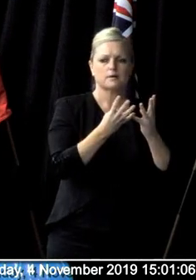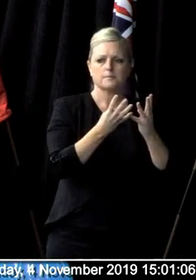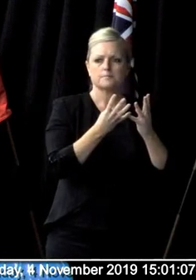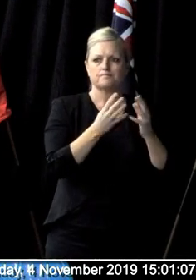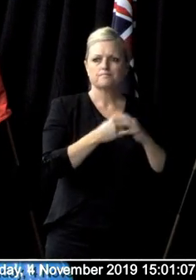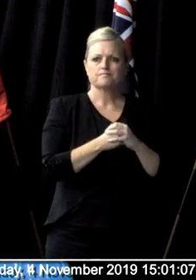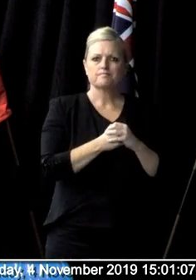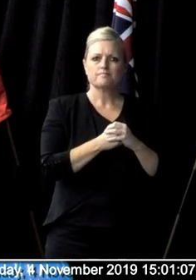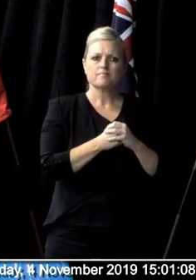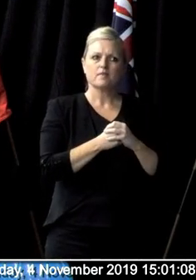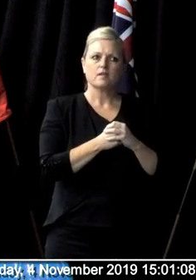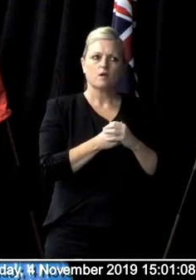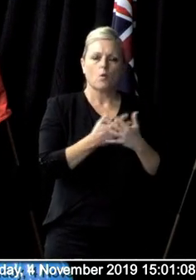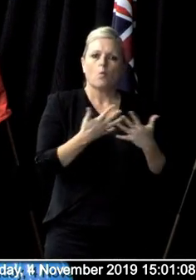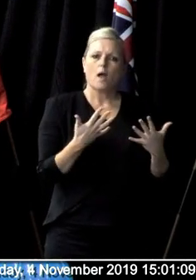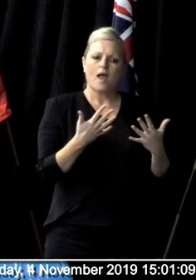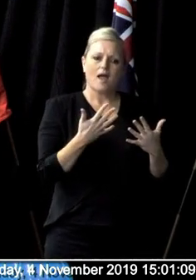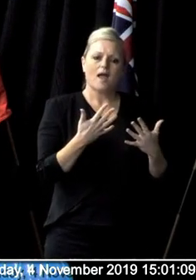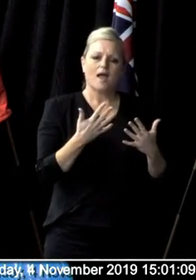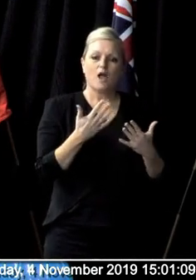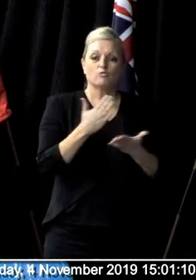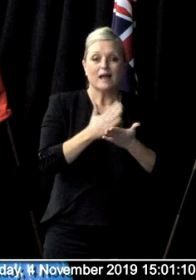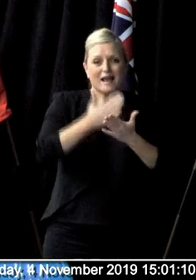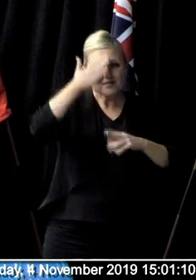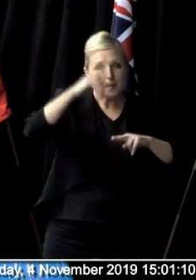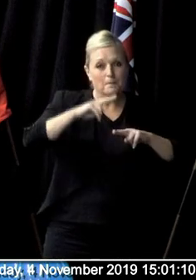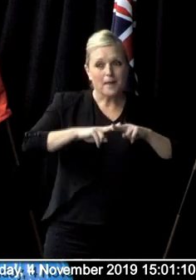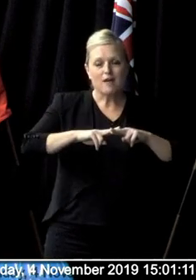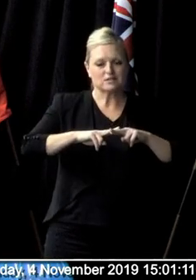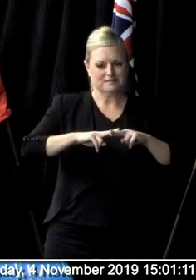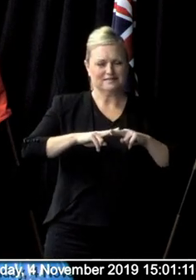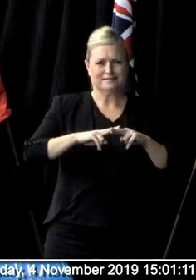their expertise in their child’s disability is just not taken into account.